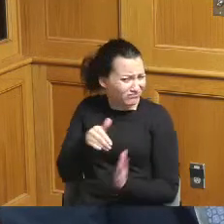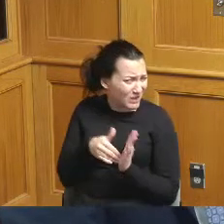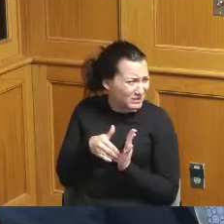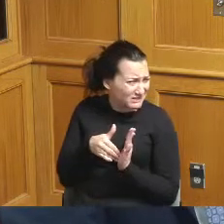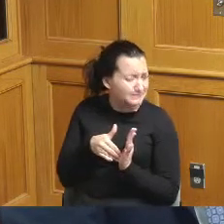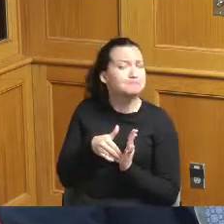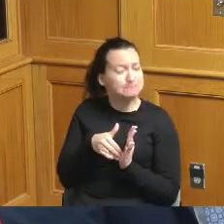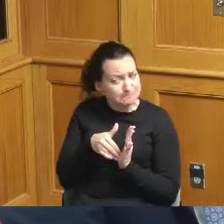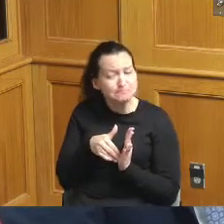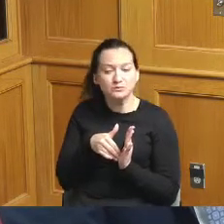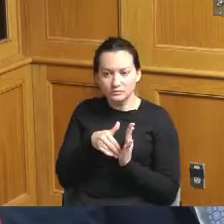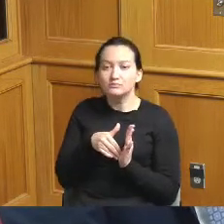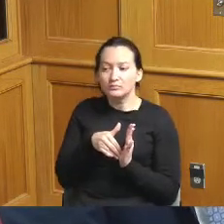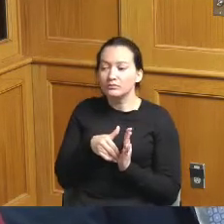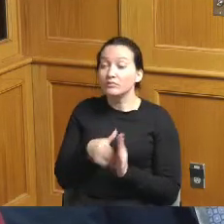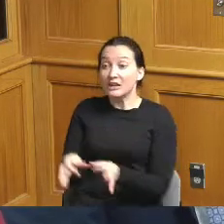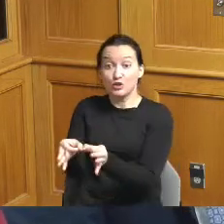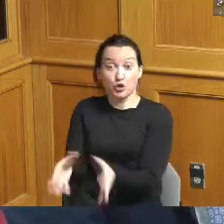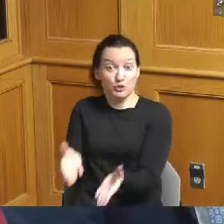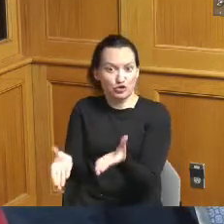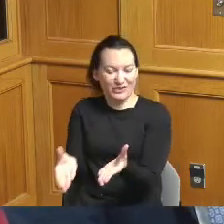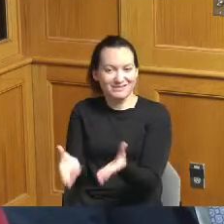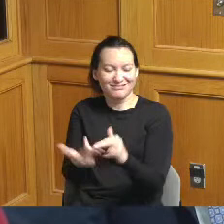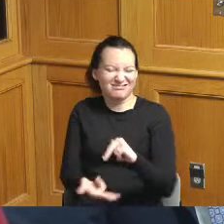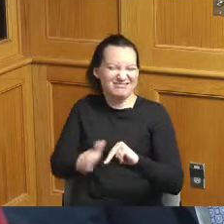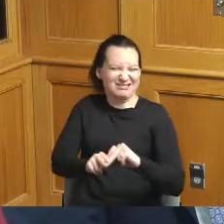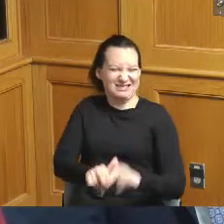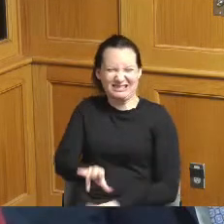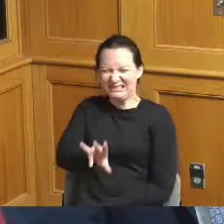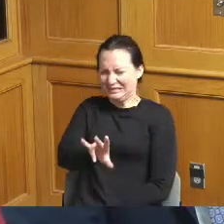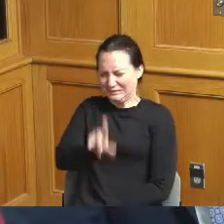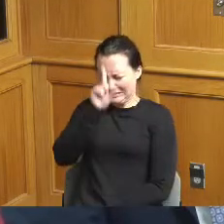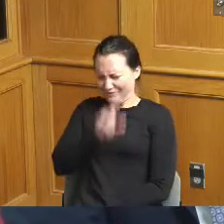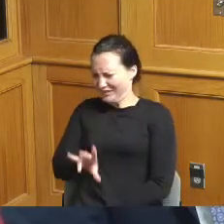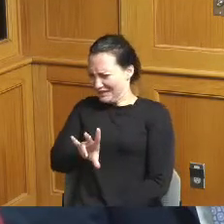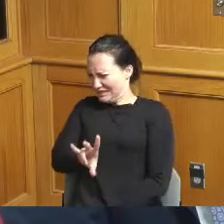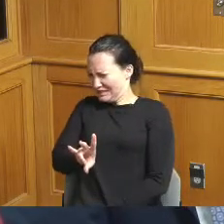and then The Interpreter Services went up about seven I think they're about seventy five thousand